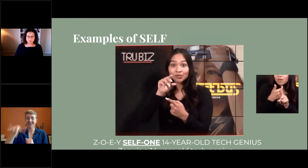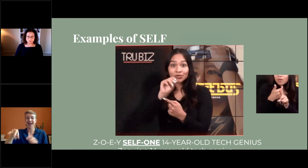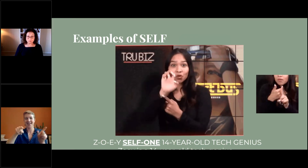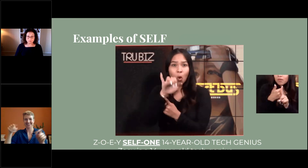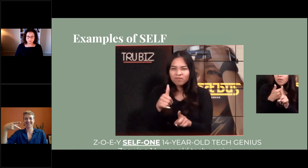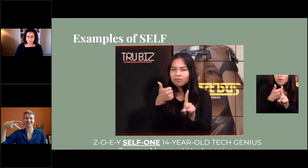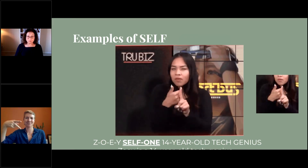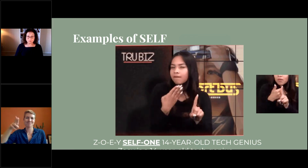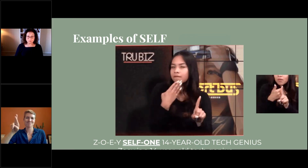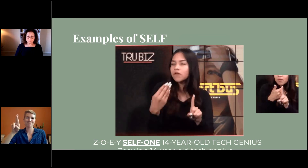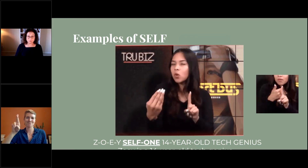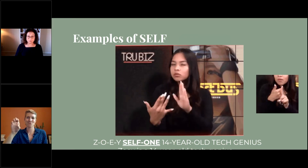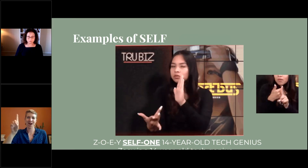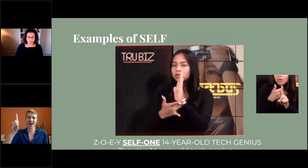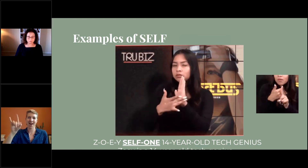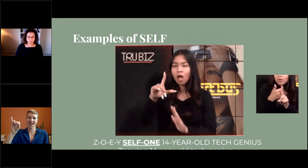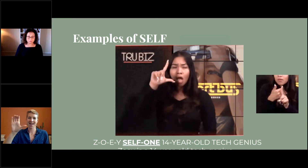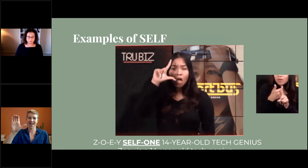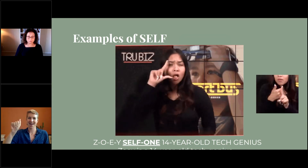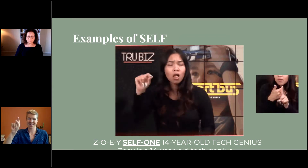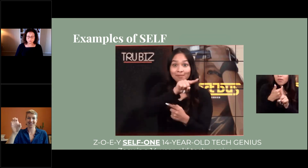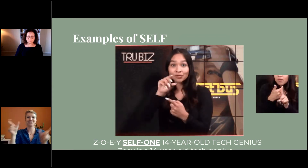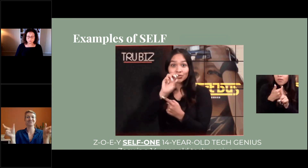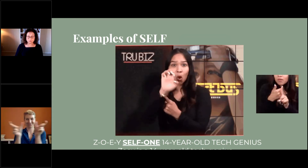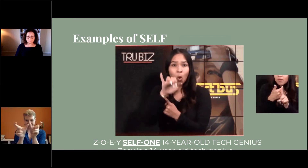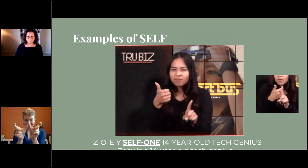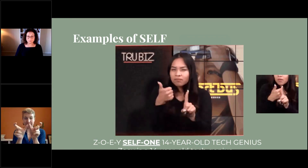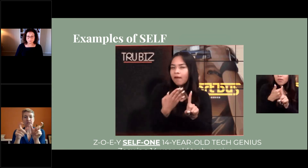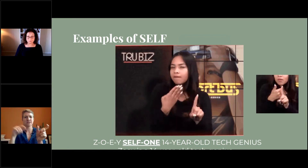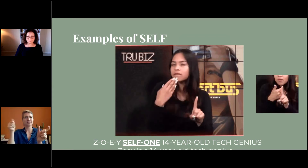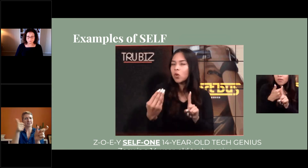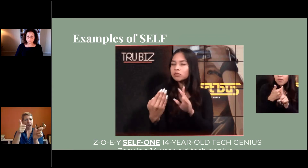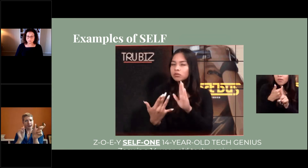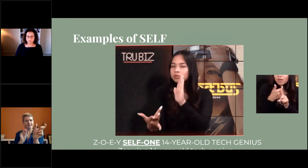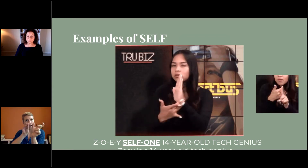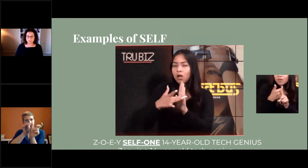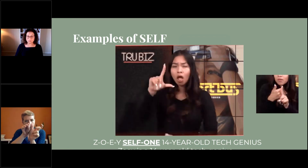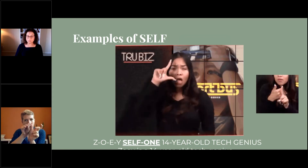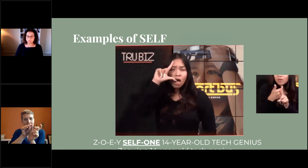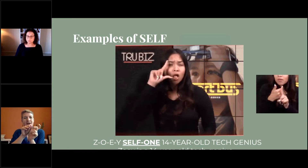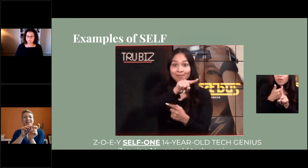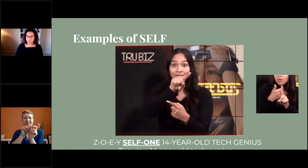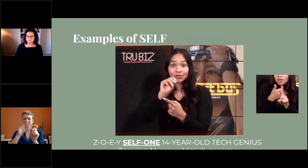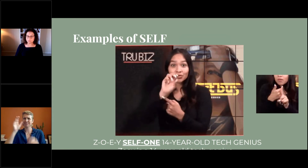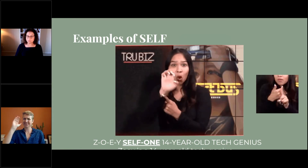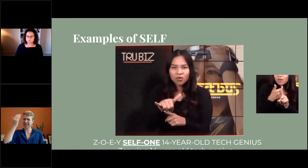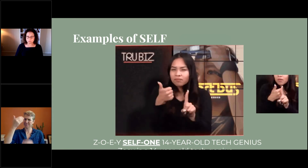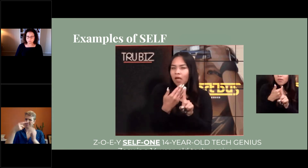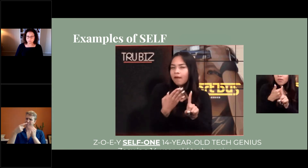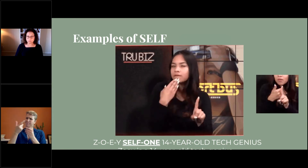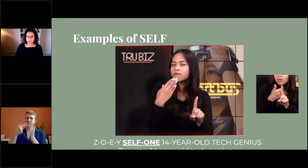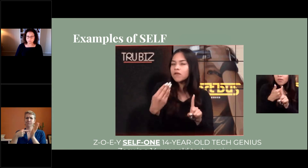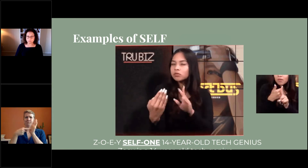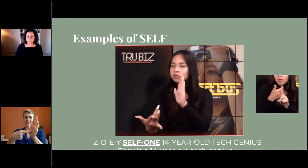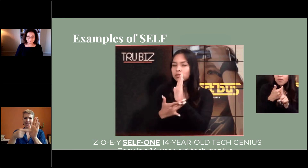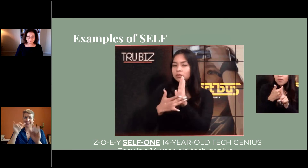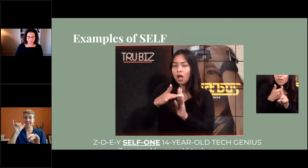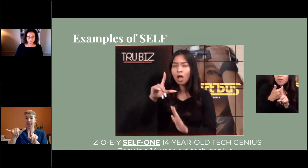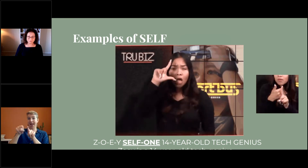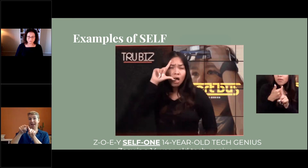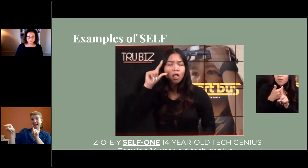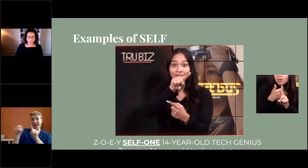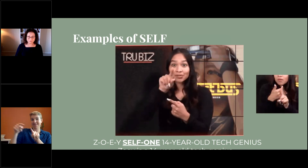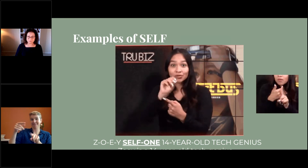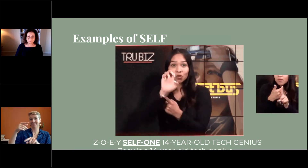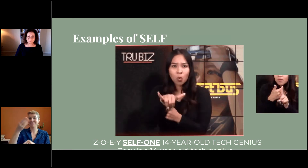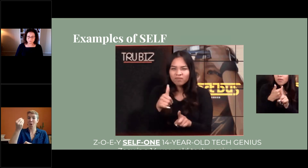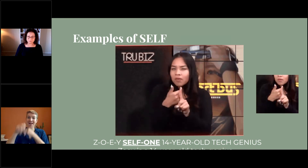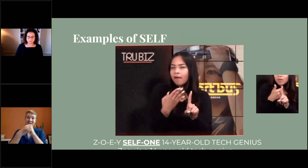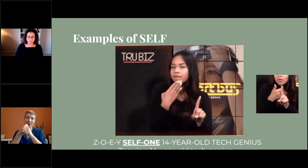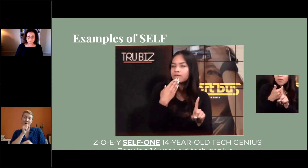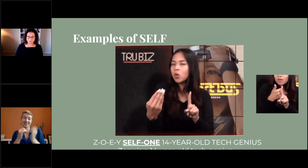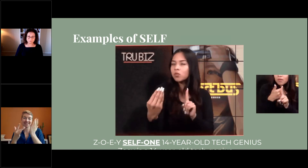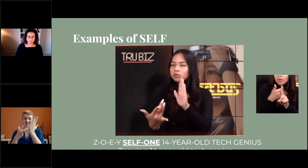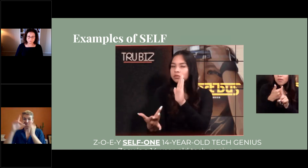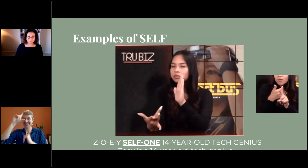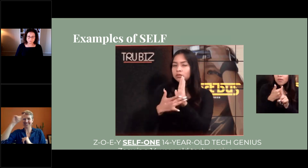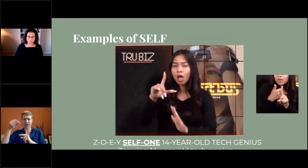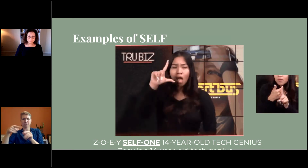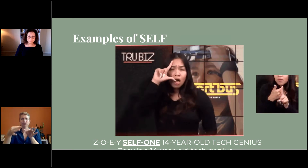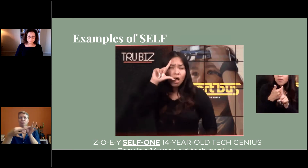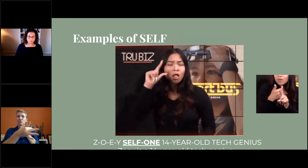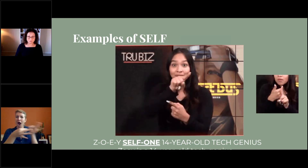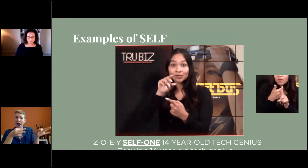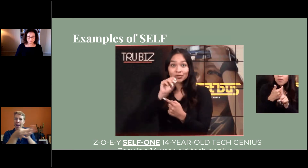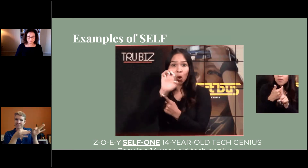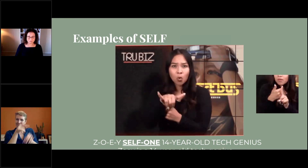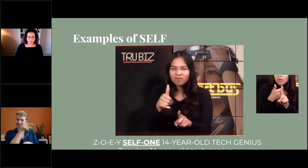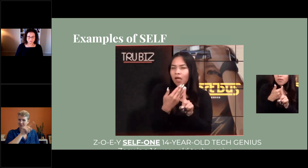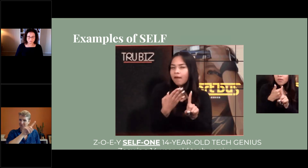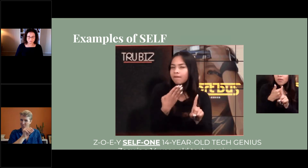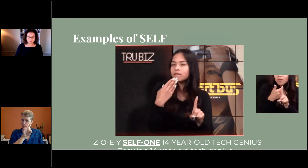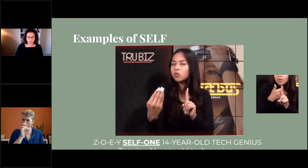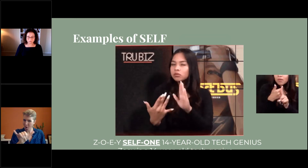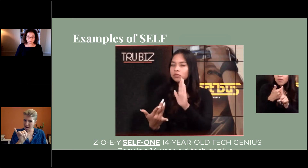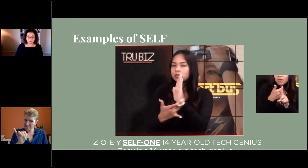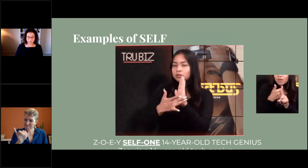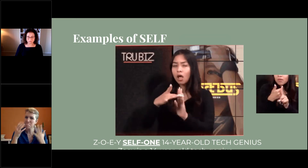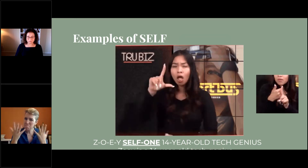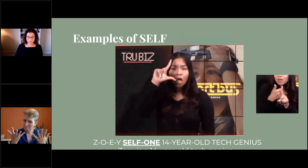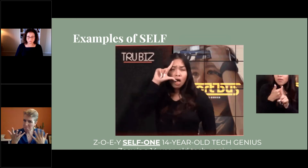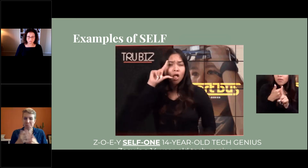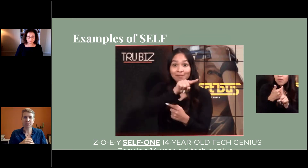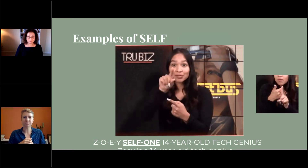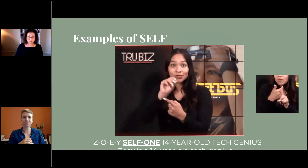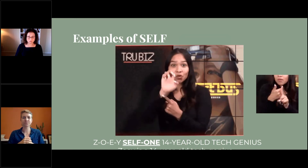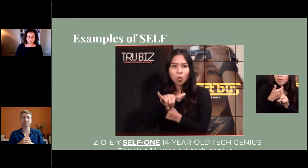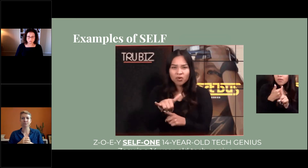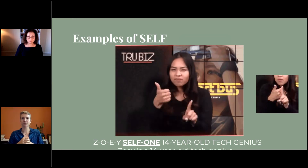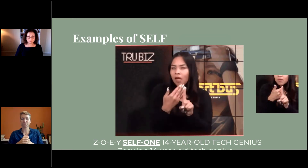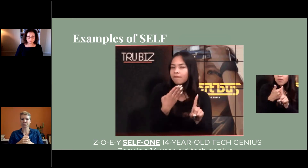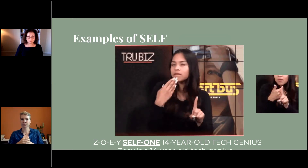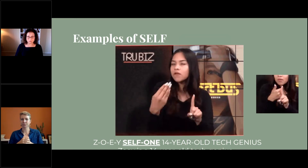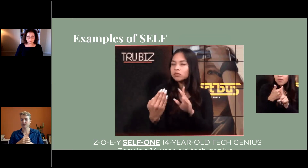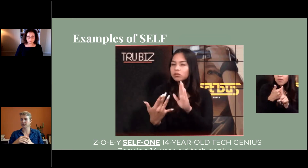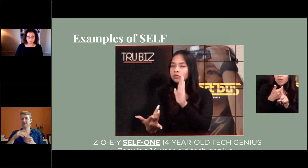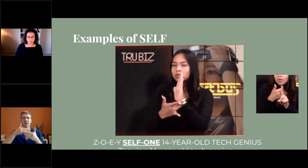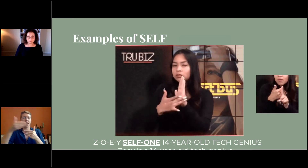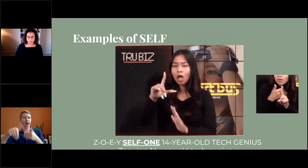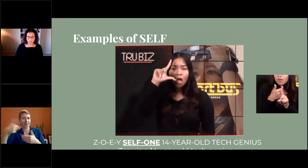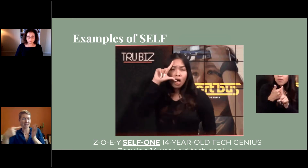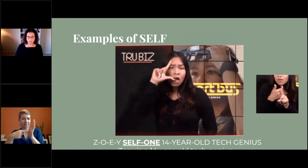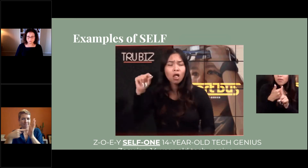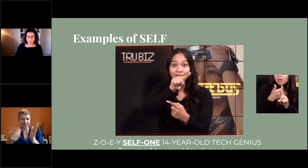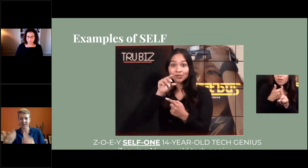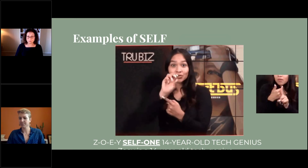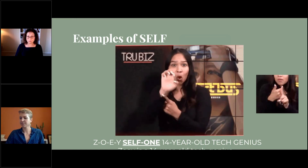`14-year-old tech genius’ is the predicate and SELF is functioning in the sentence as a way of showing that the `14-year-old tech genius’ is describing `Zoey’.